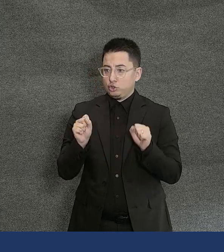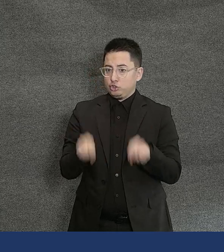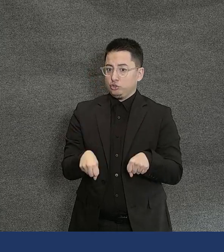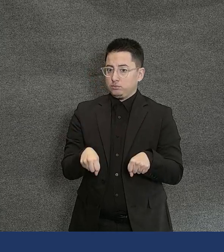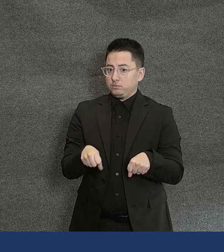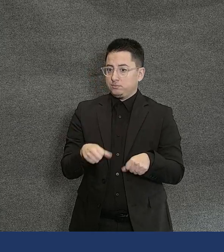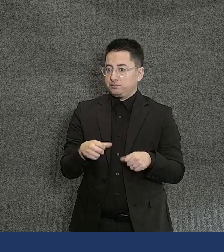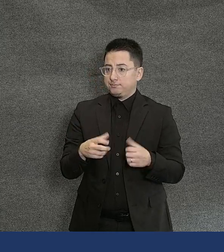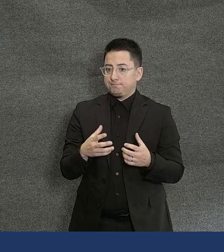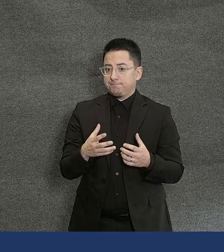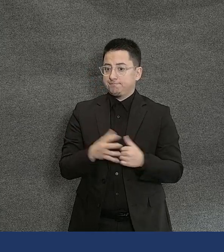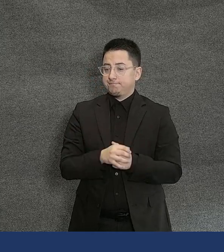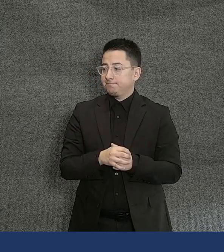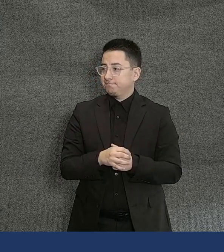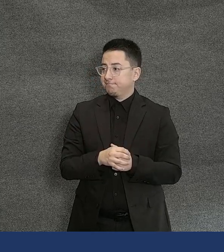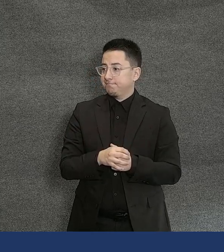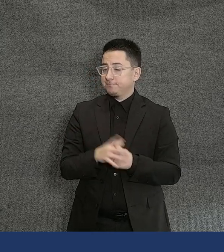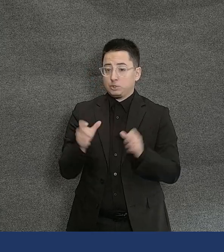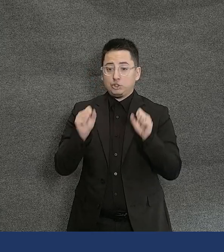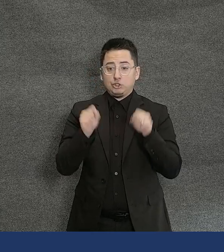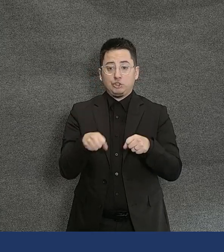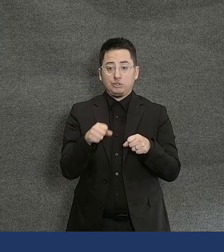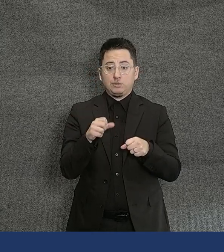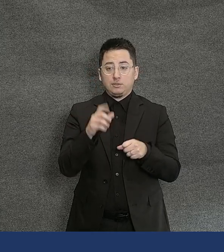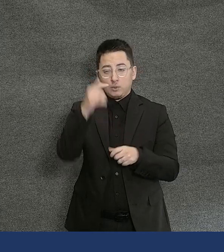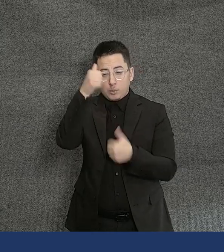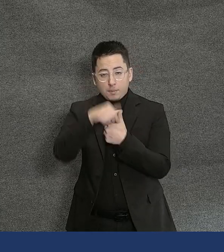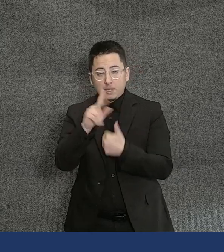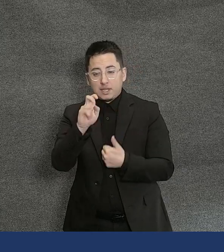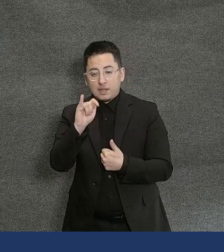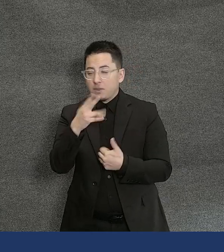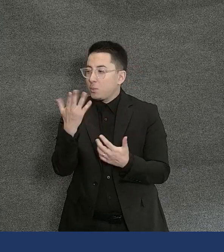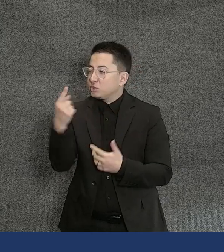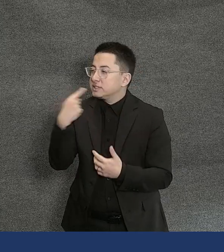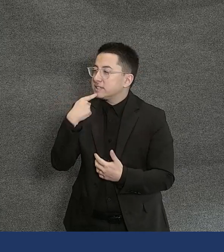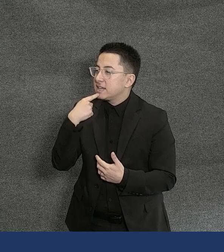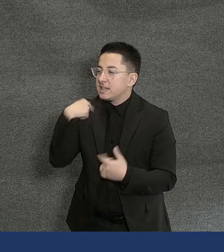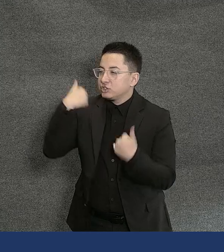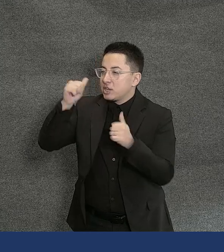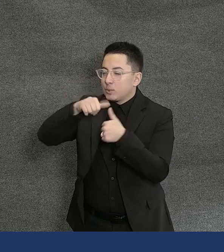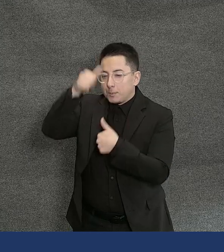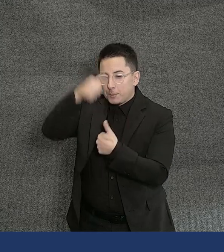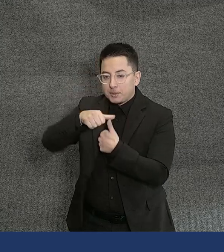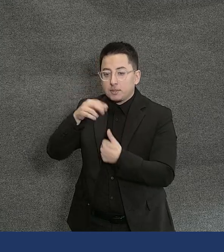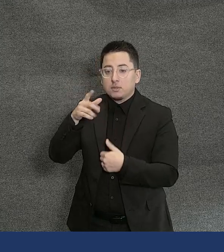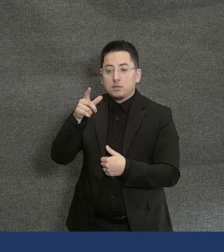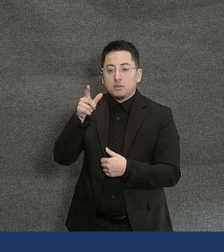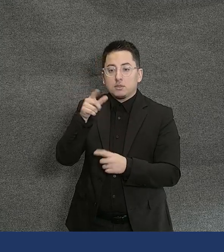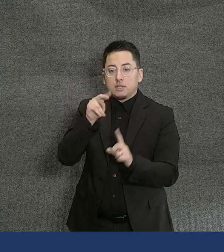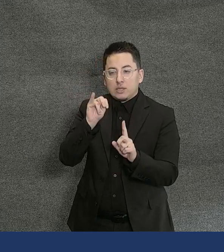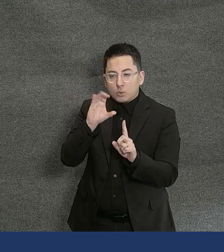I'm trying to remember this, Keith. But you had said meeting Nicole Smith-Holt and meeting others,